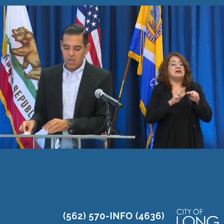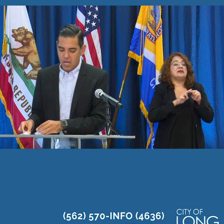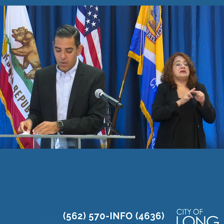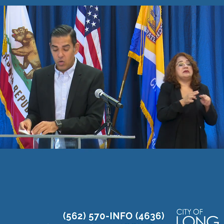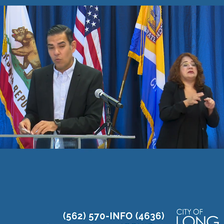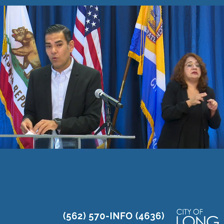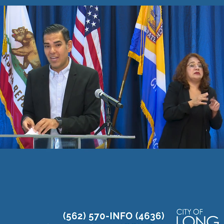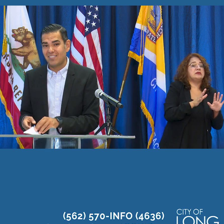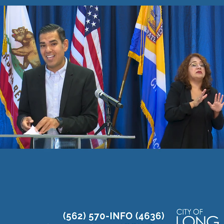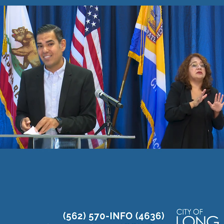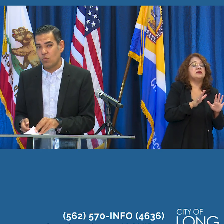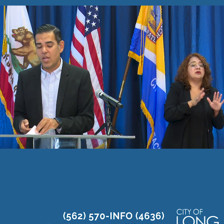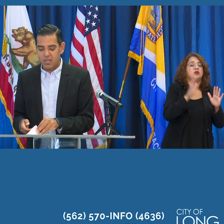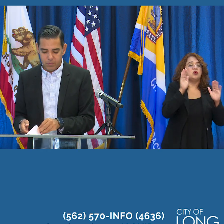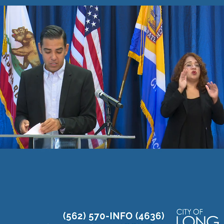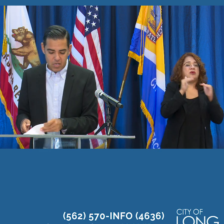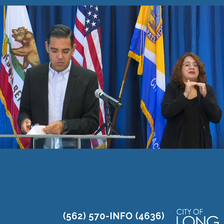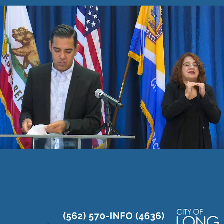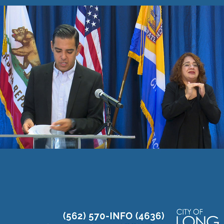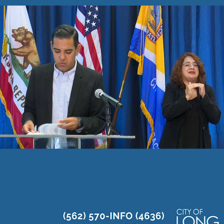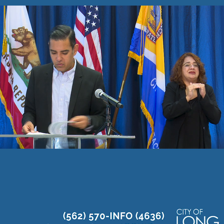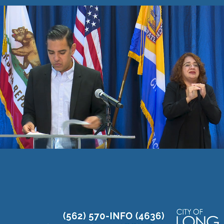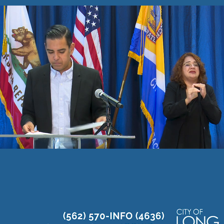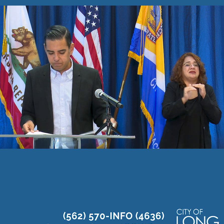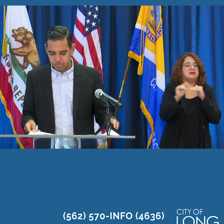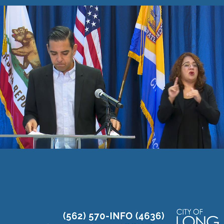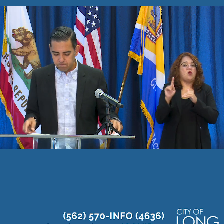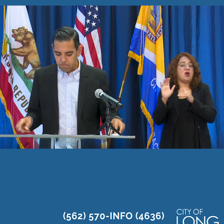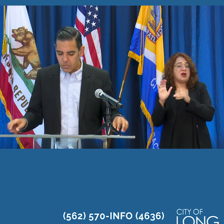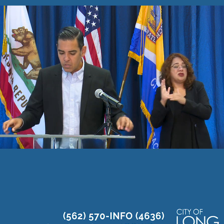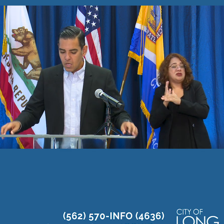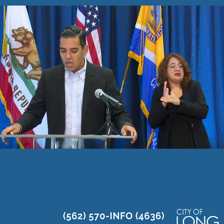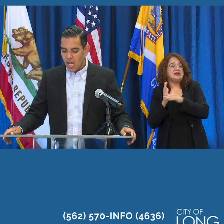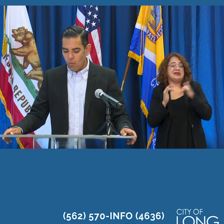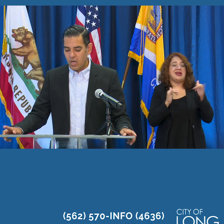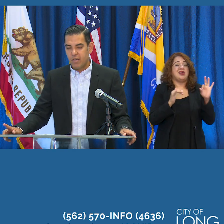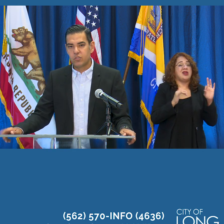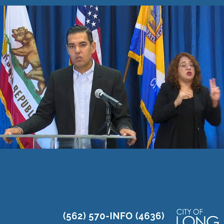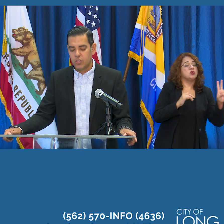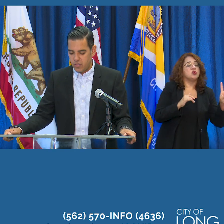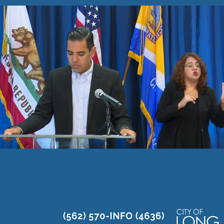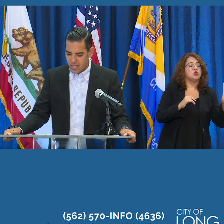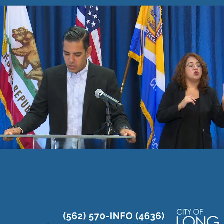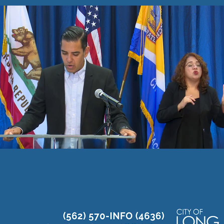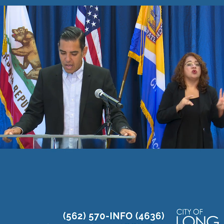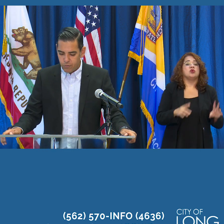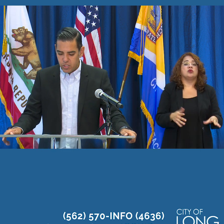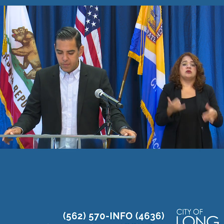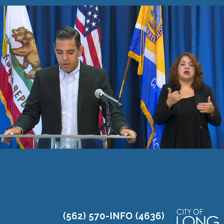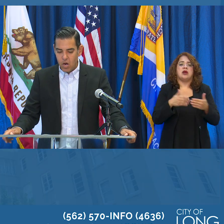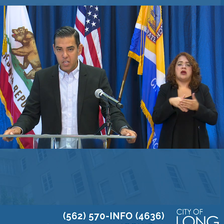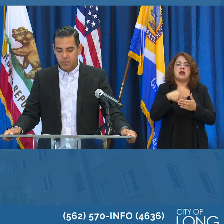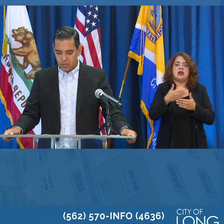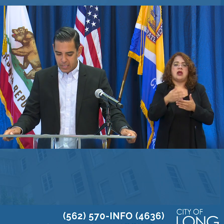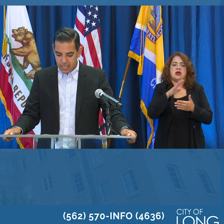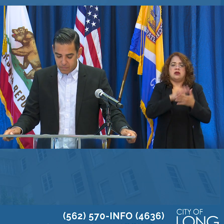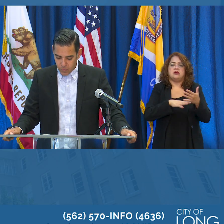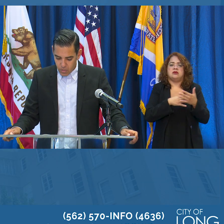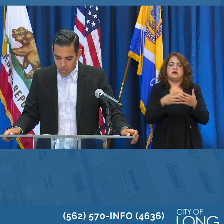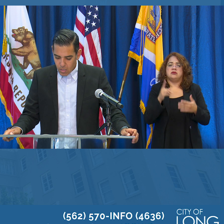and we're hopeful that it stays that way and continues to decrease. I want to now turn to this next graph which is about our hospital data.